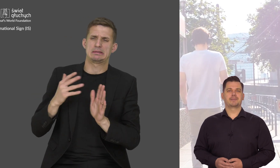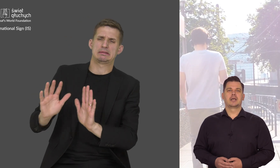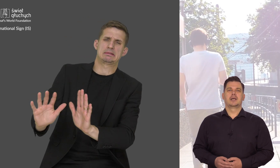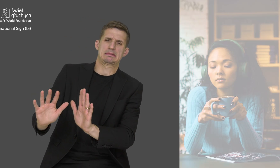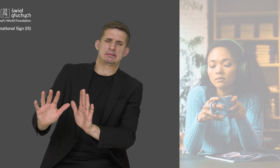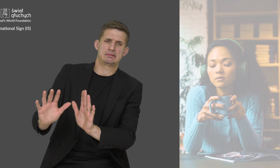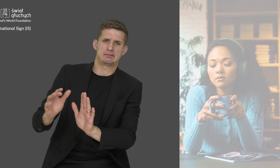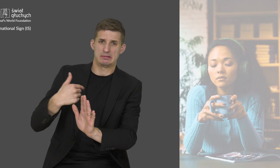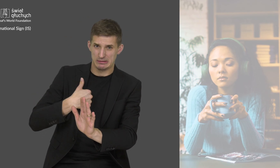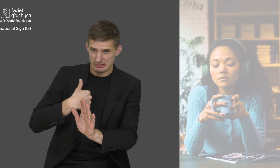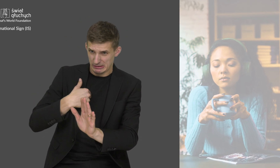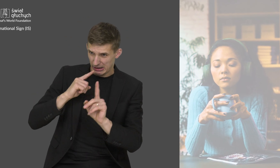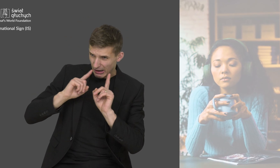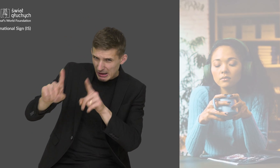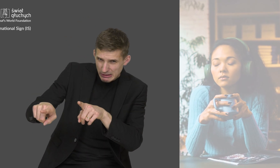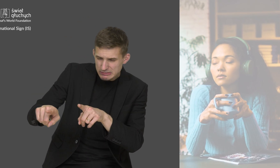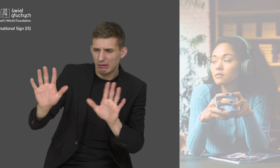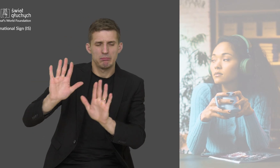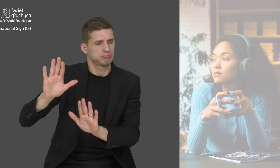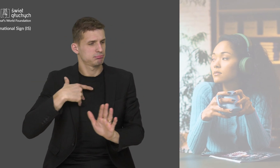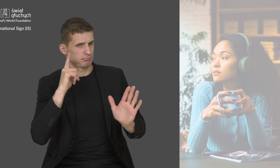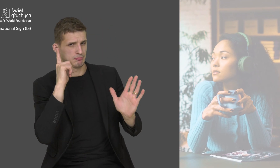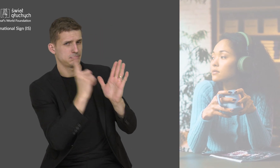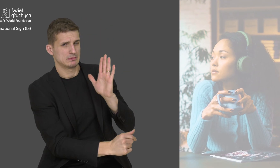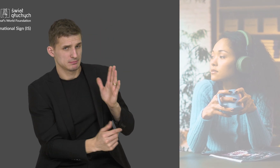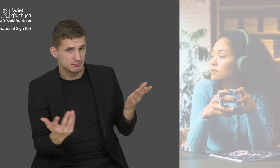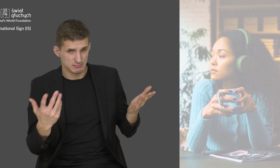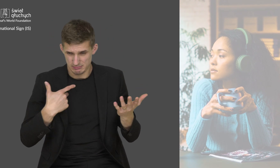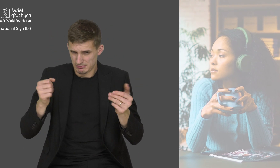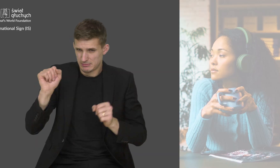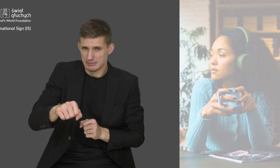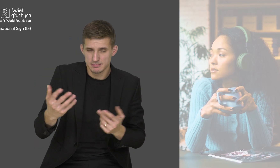What do you do? You give a quick answer and keep walking, right?